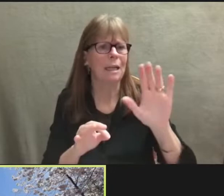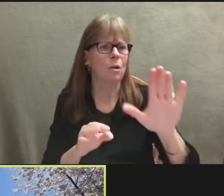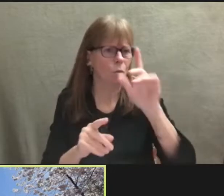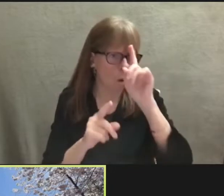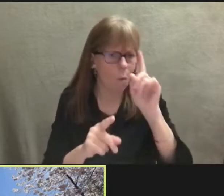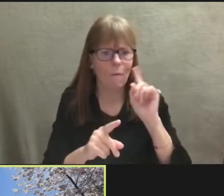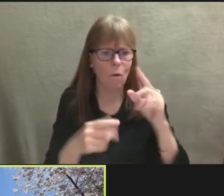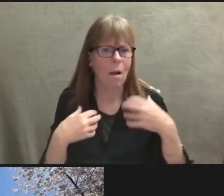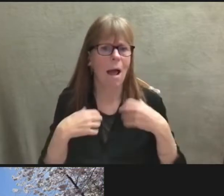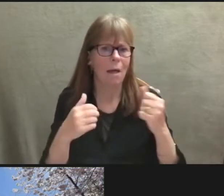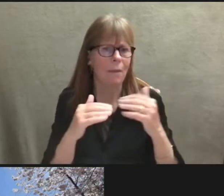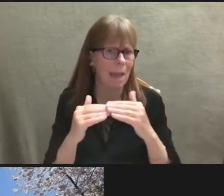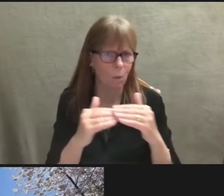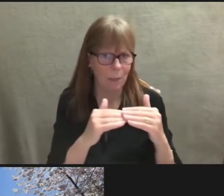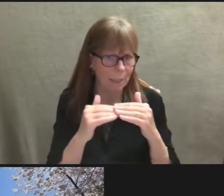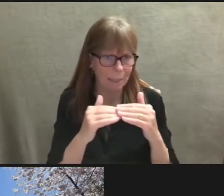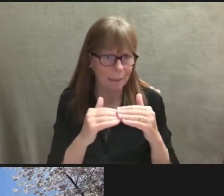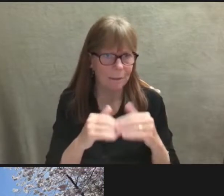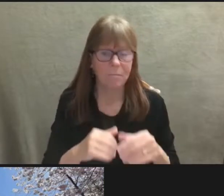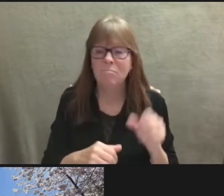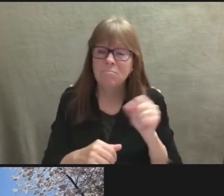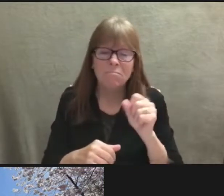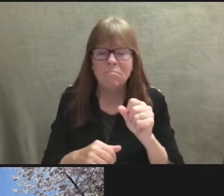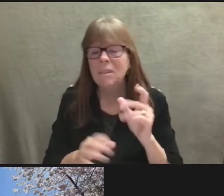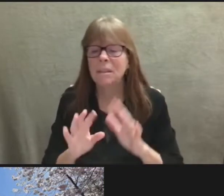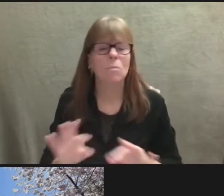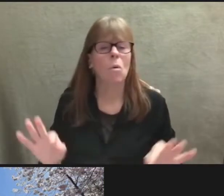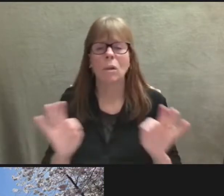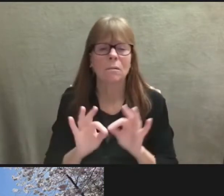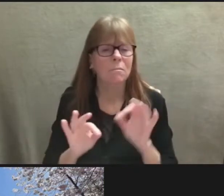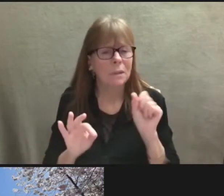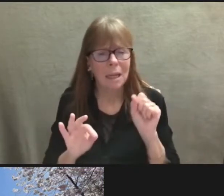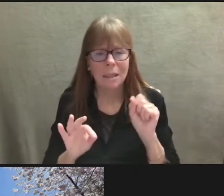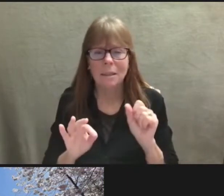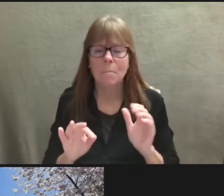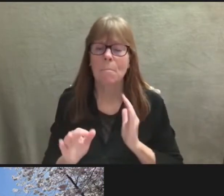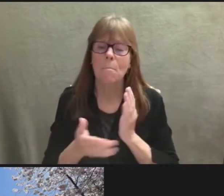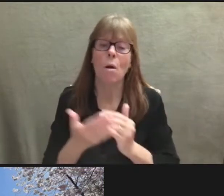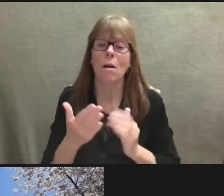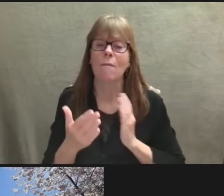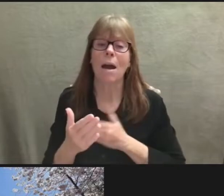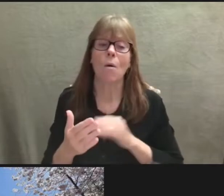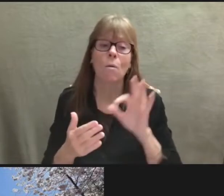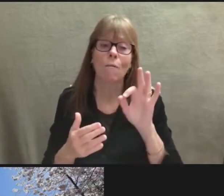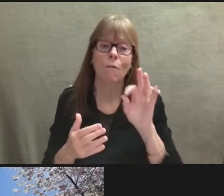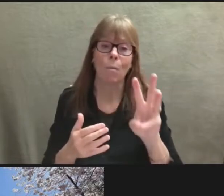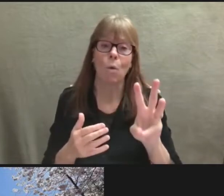So it's critically important, right? And as part of our framework, as I mentioned, we’re looking for the health disparities…